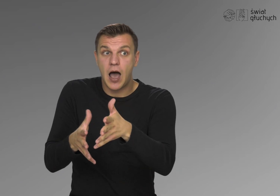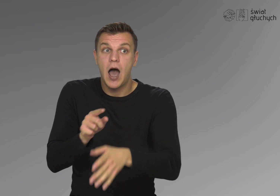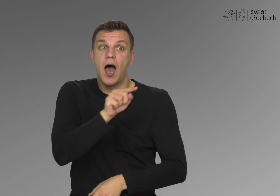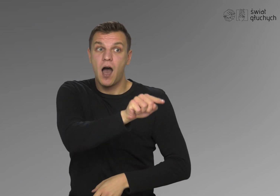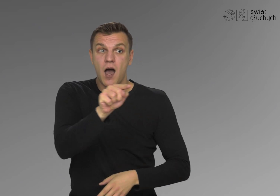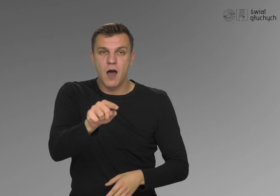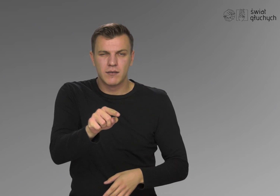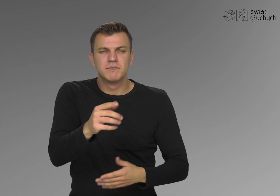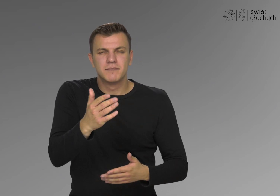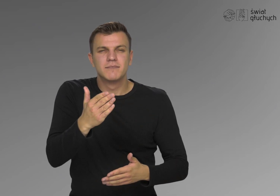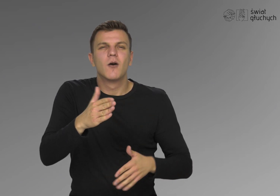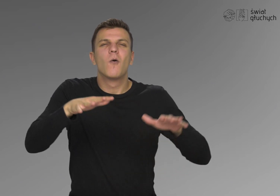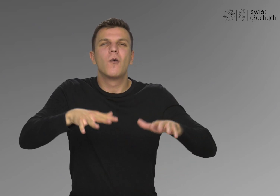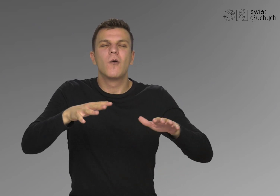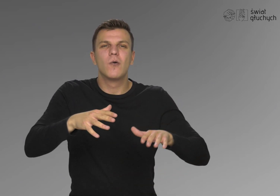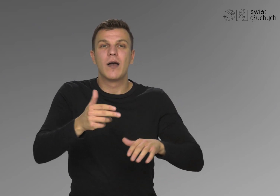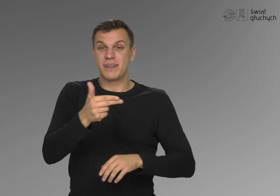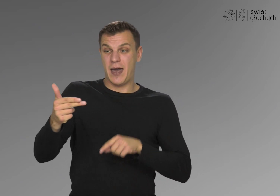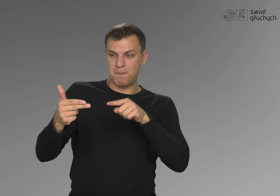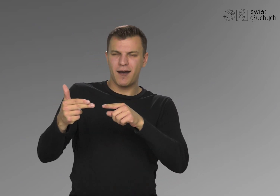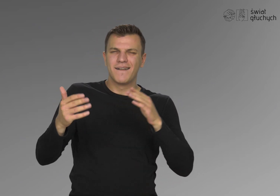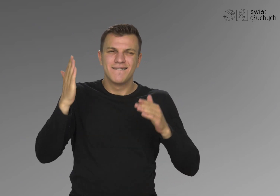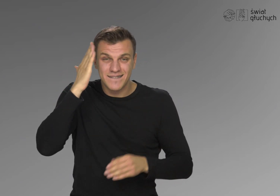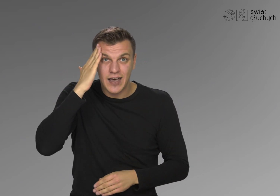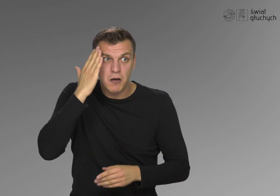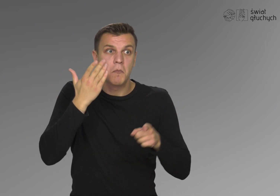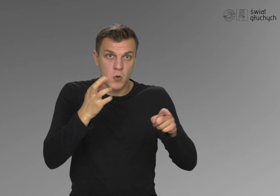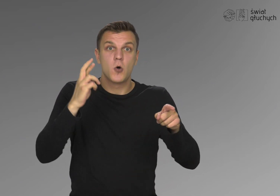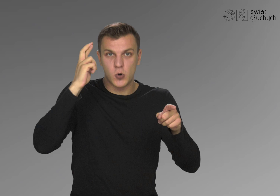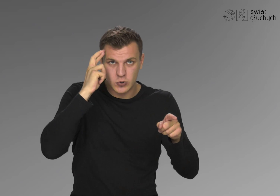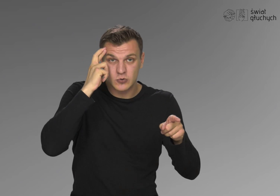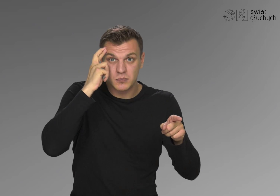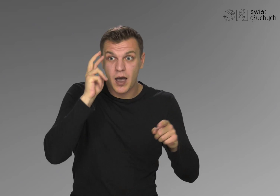but understanding them depends on the recipient’s knowledge of the subject.